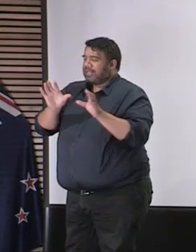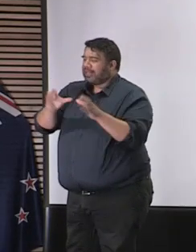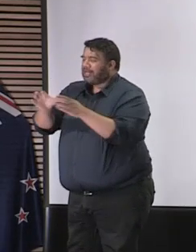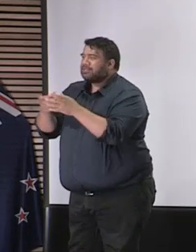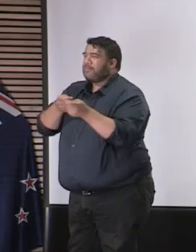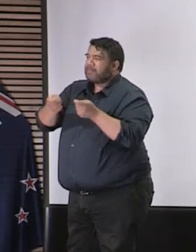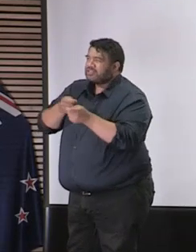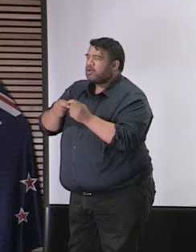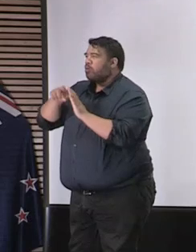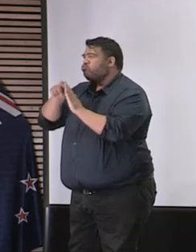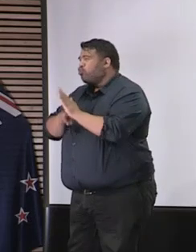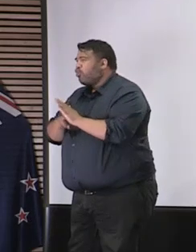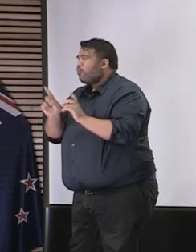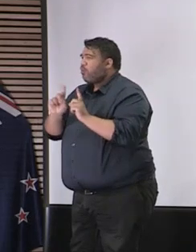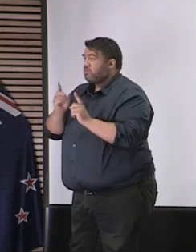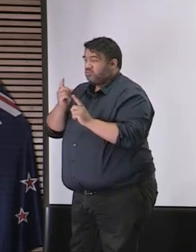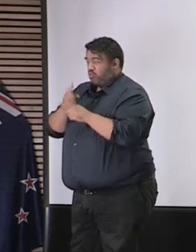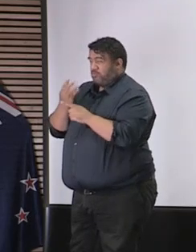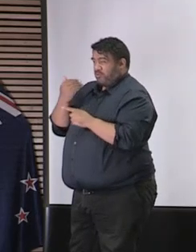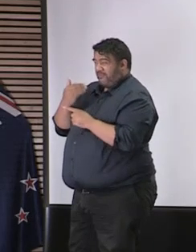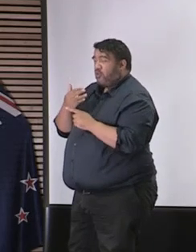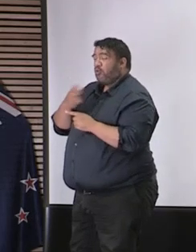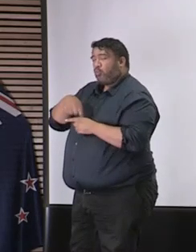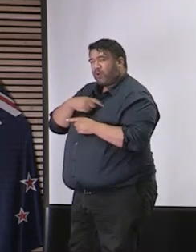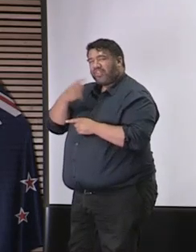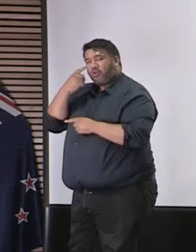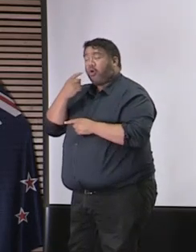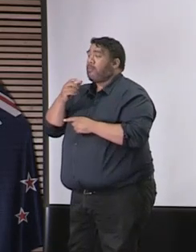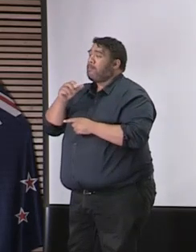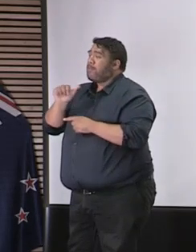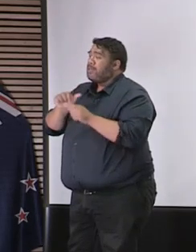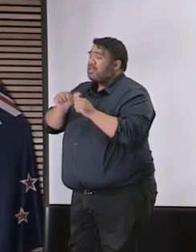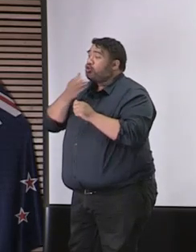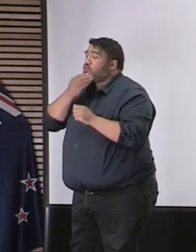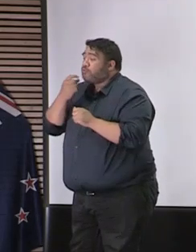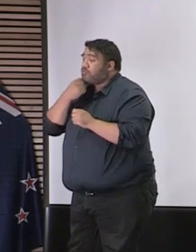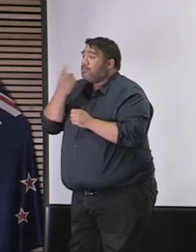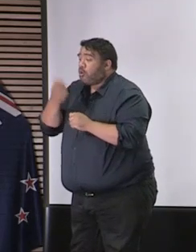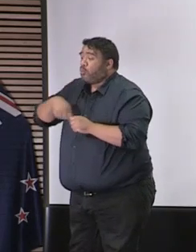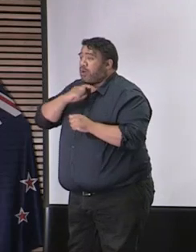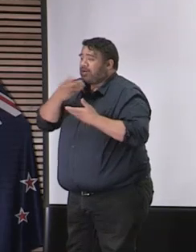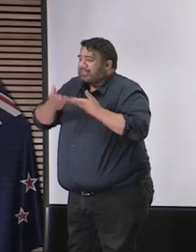symptomatic or asymptomatic. The Director-General was talking a little bit about cluster management and